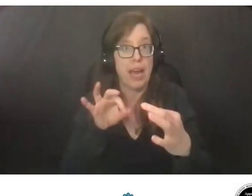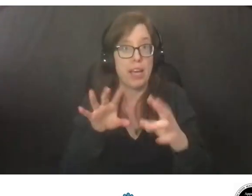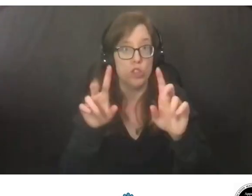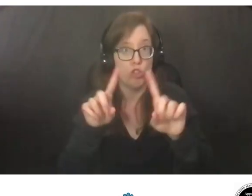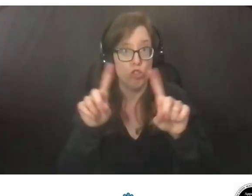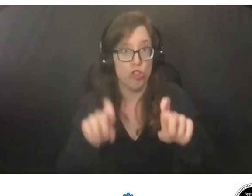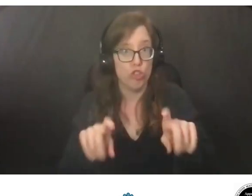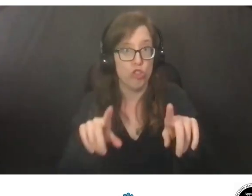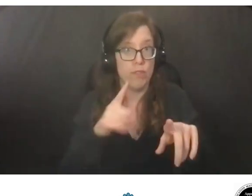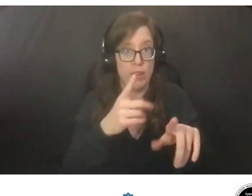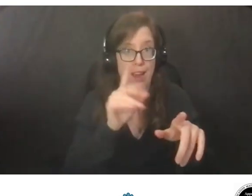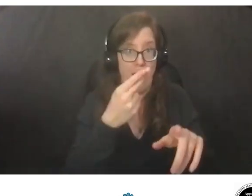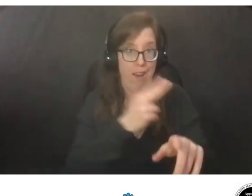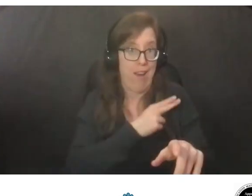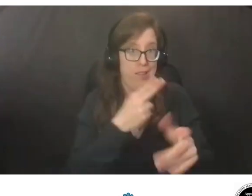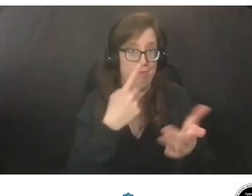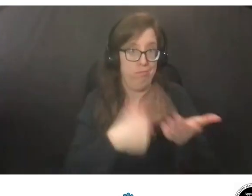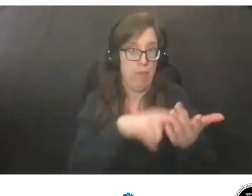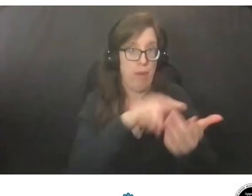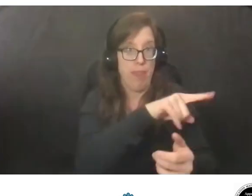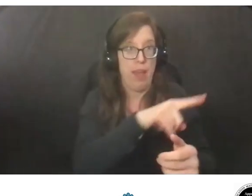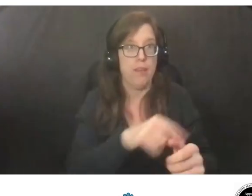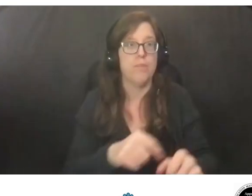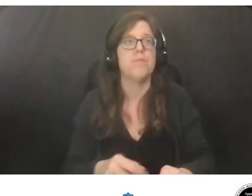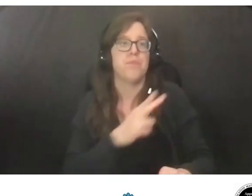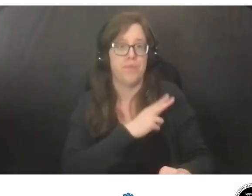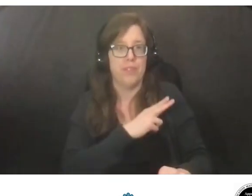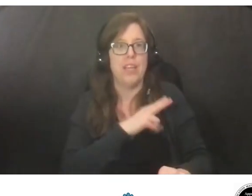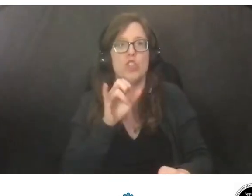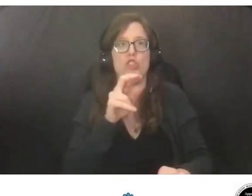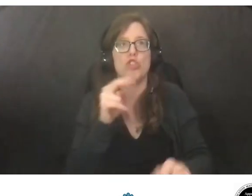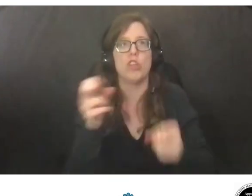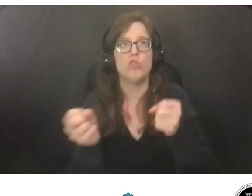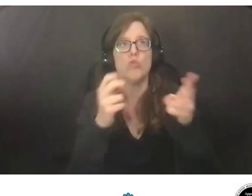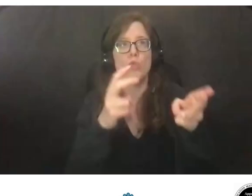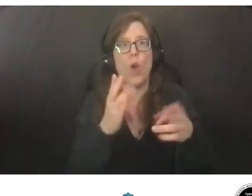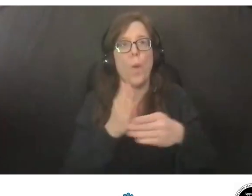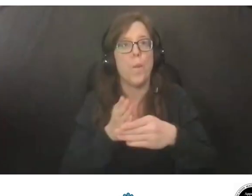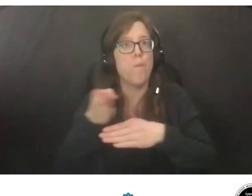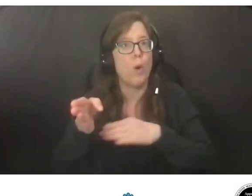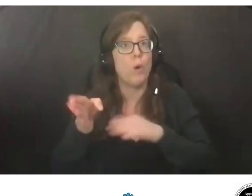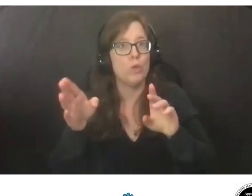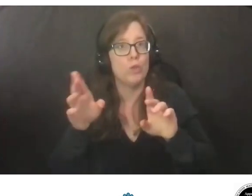Heidi. If you want to turn back up. Heidi: Yeah. So Jen dropped in there the post survey. So first of all,